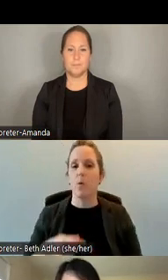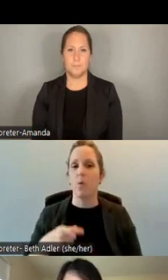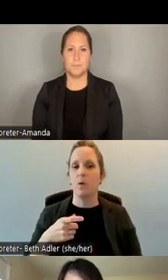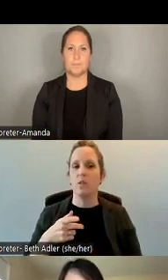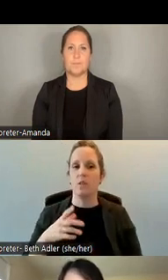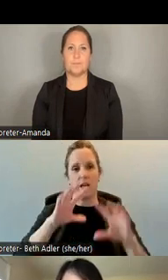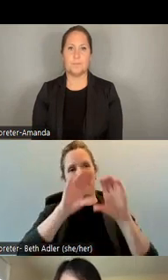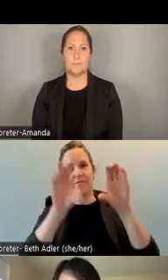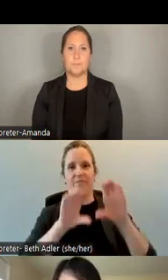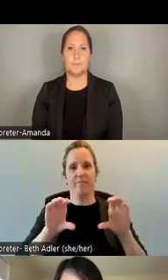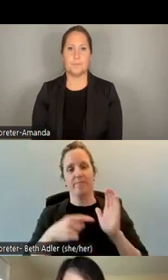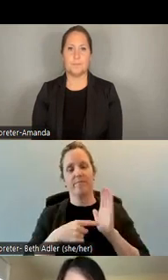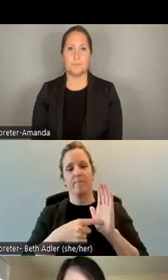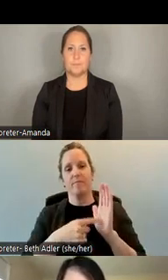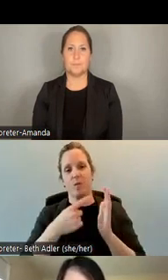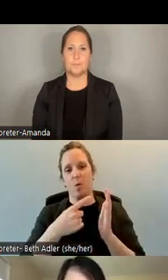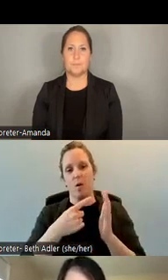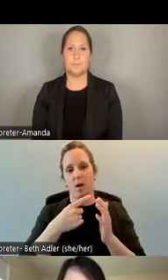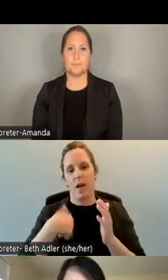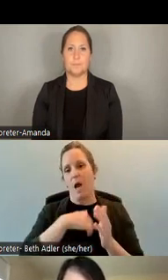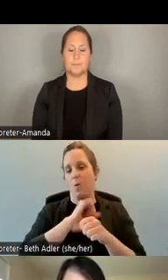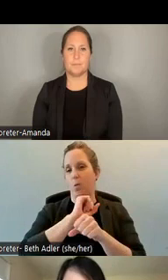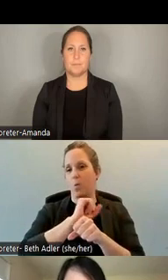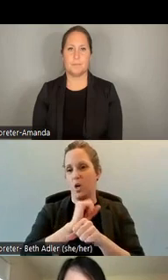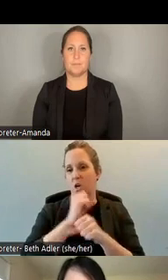of some of the work that we do to give you an idea of what it looks like on the ground